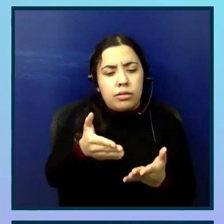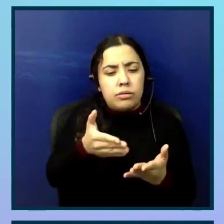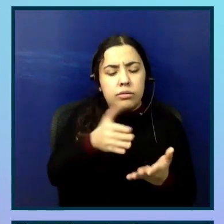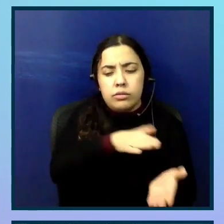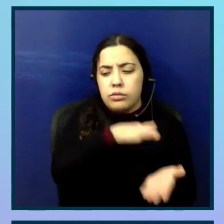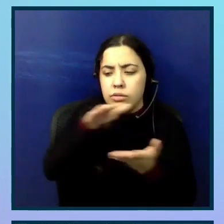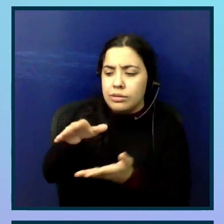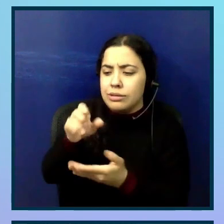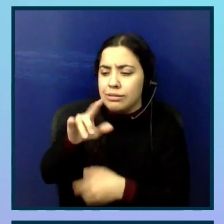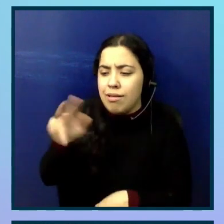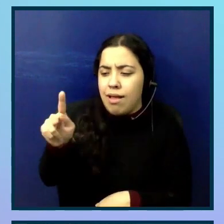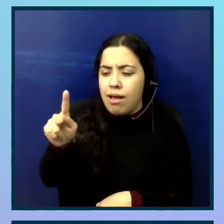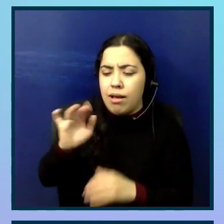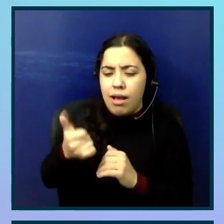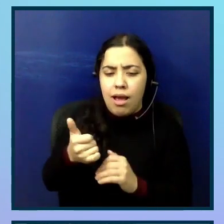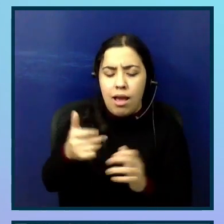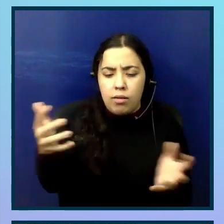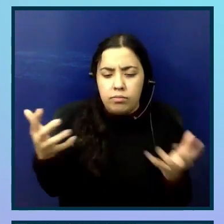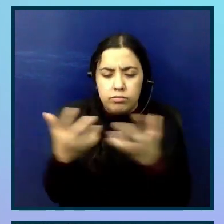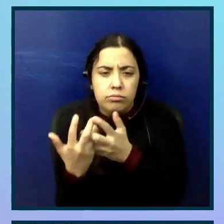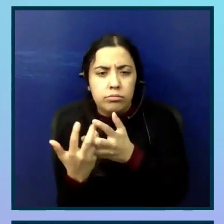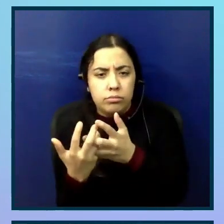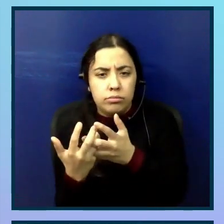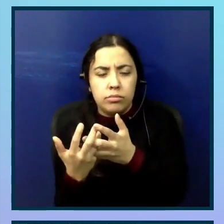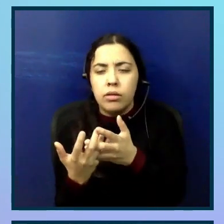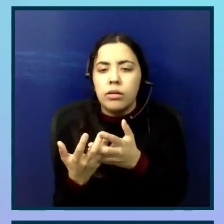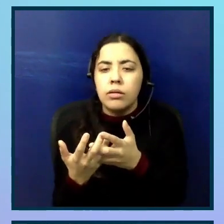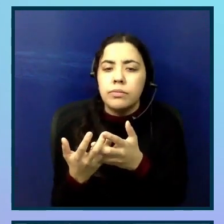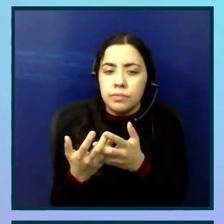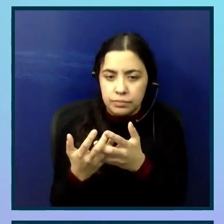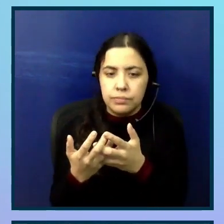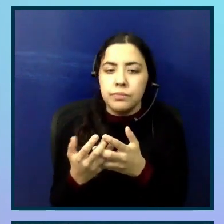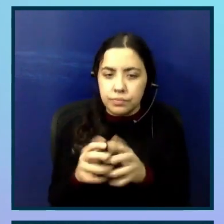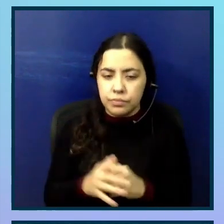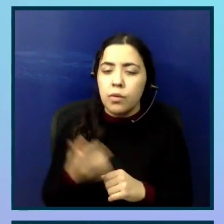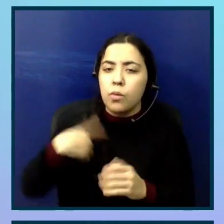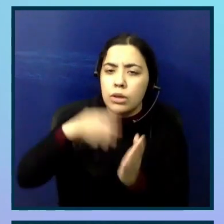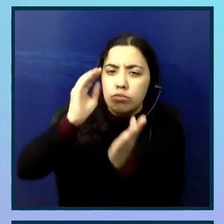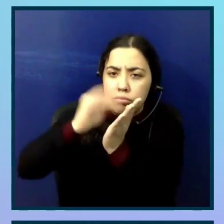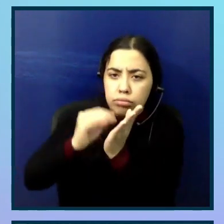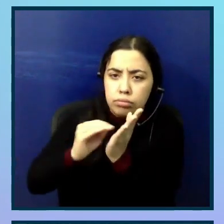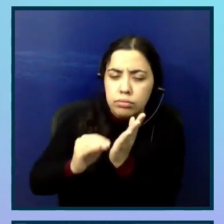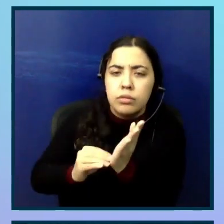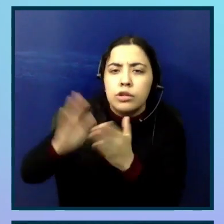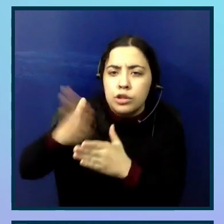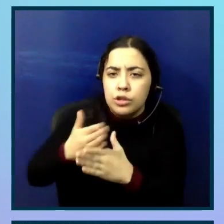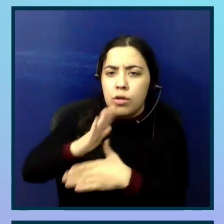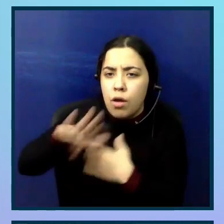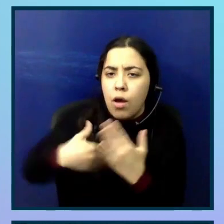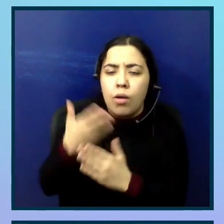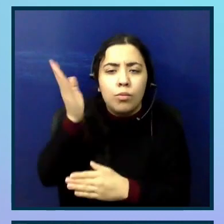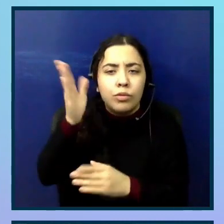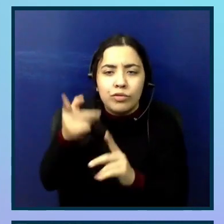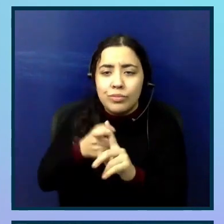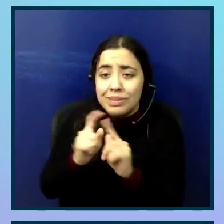These standards were then documented. They were widely shared through presentations to all different team. They were approved by our leadership